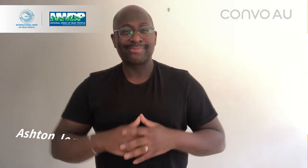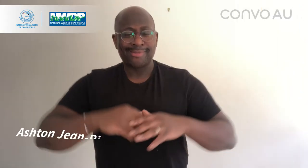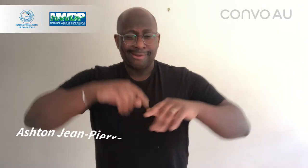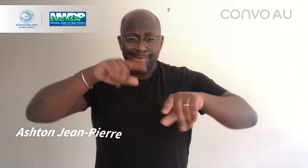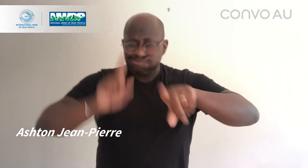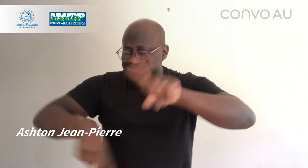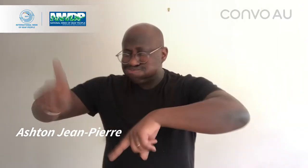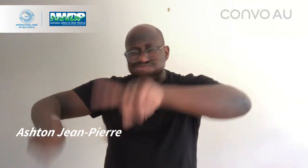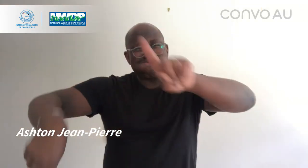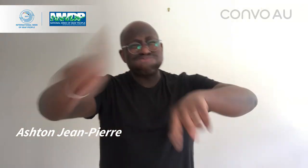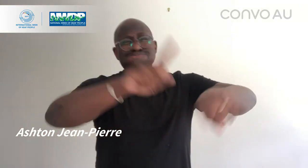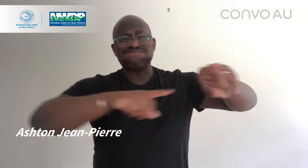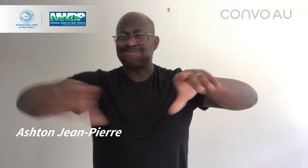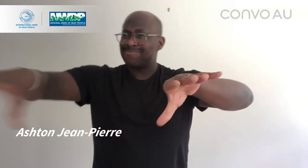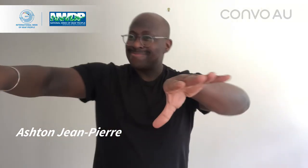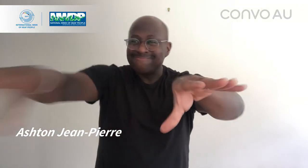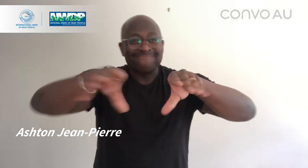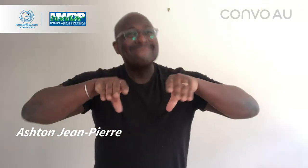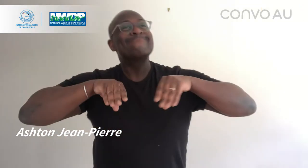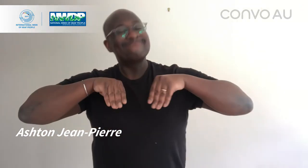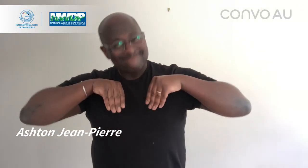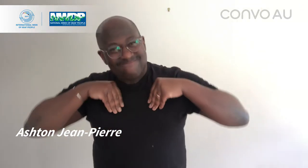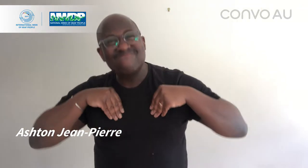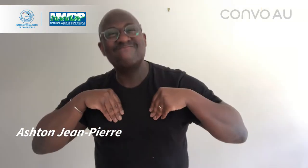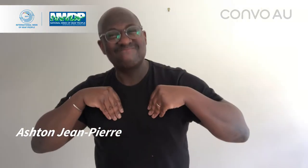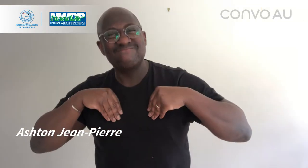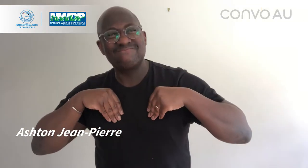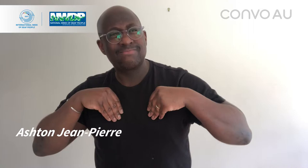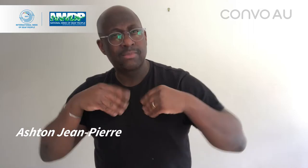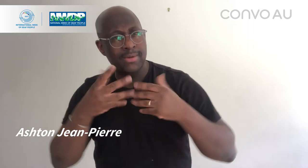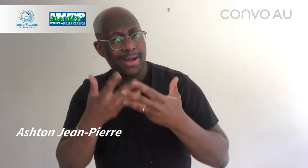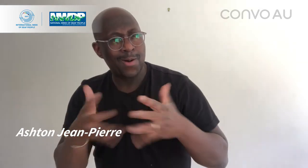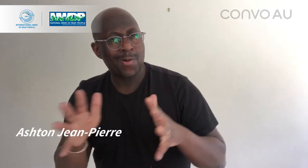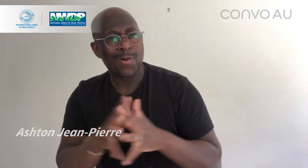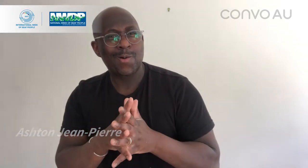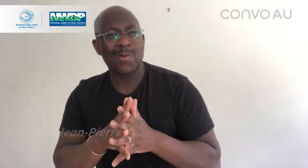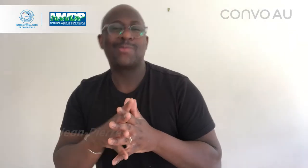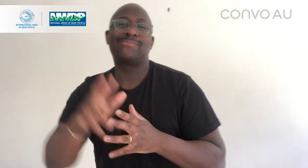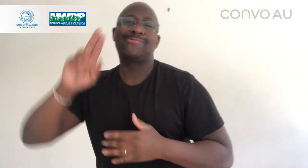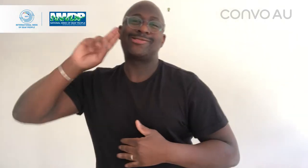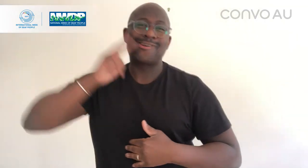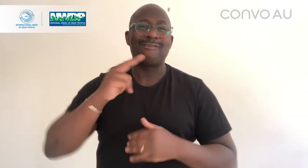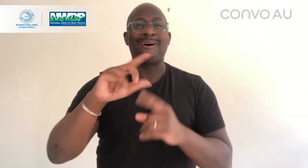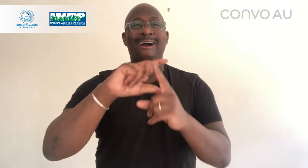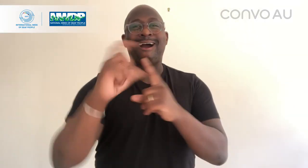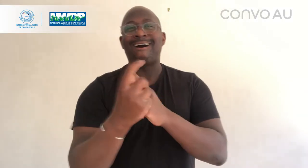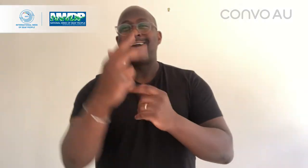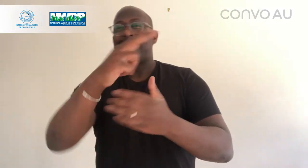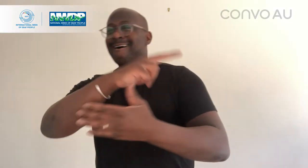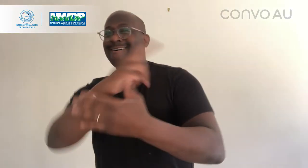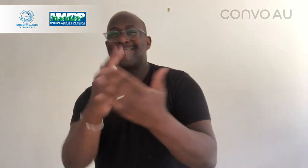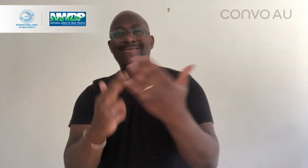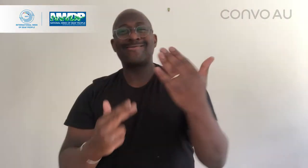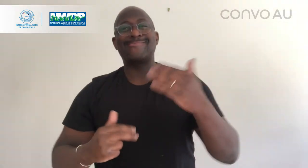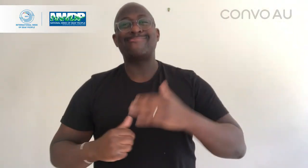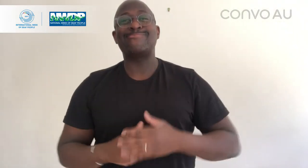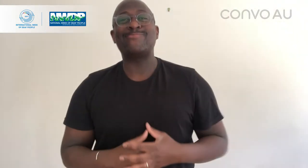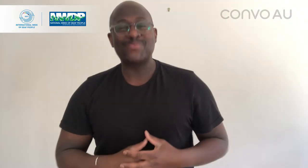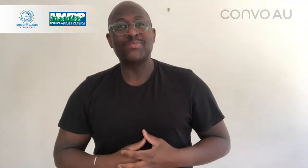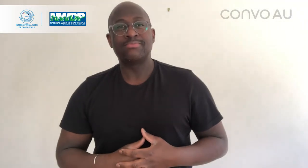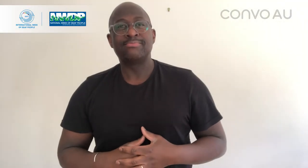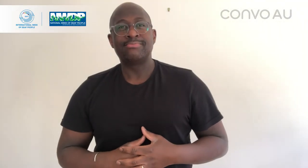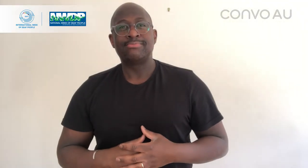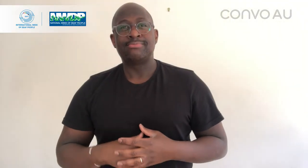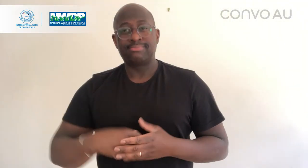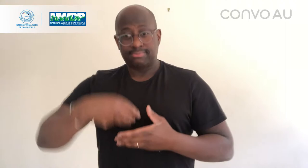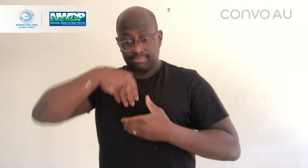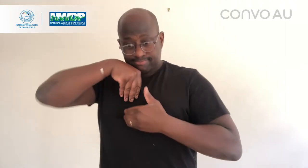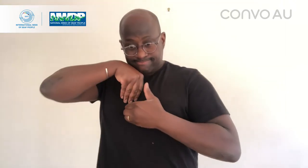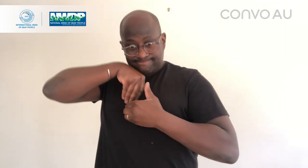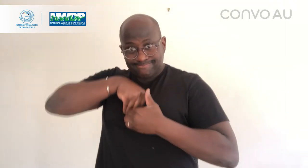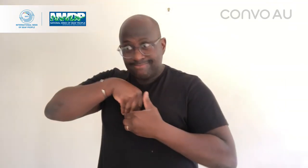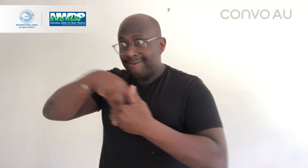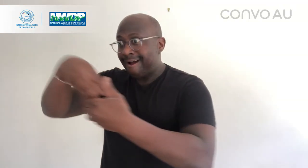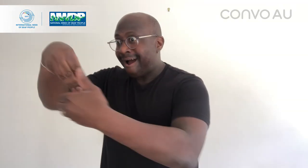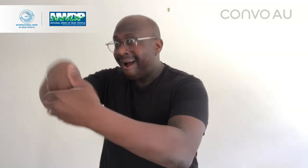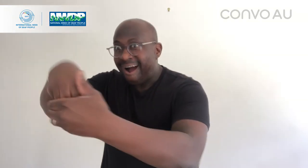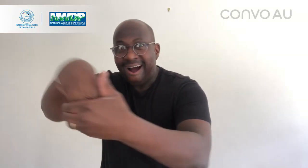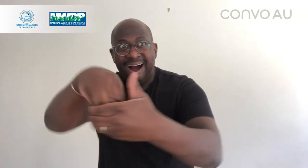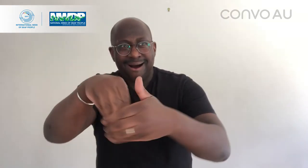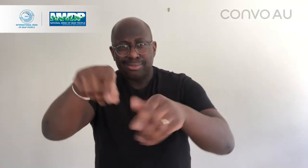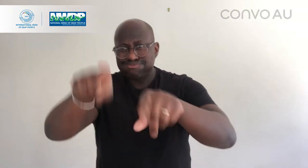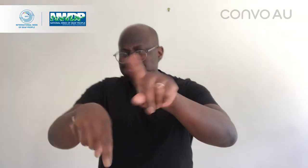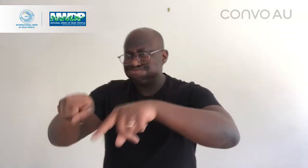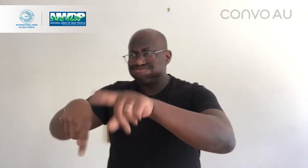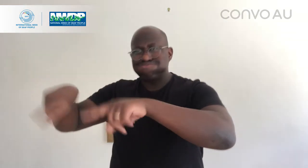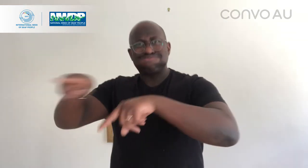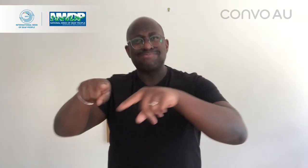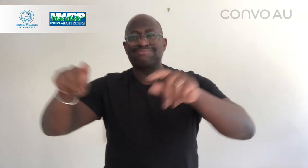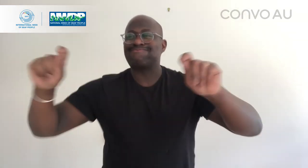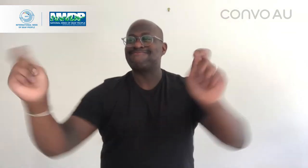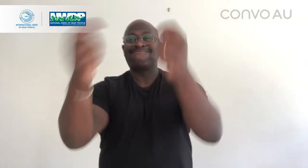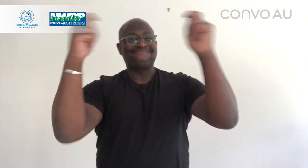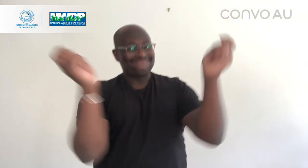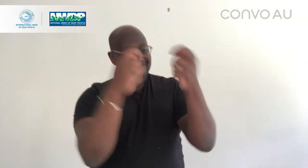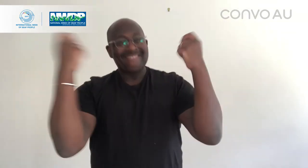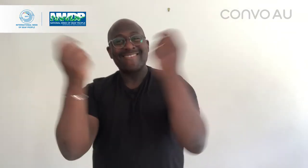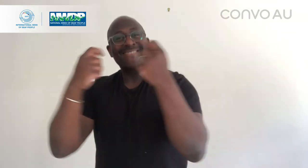We enrich our diversity through Deaf culture and arts - celebrating our different identities